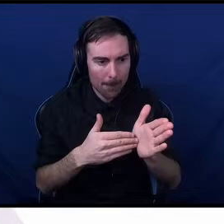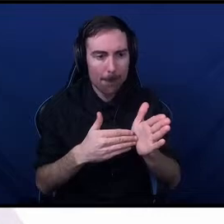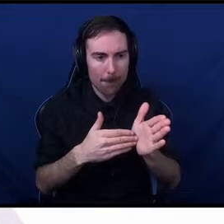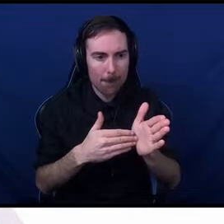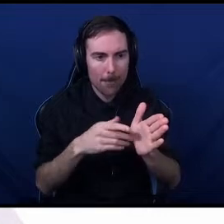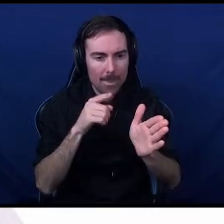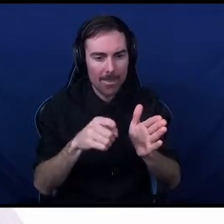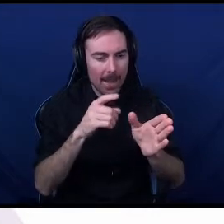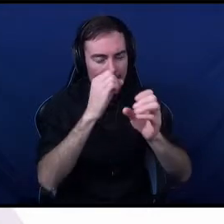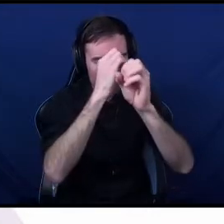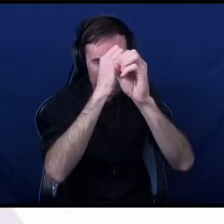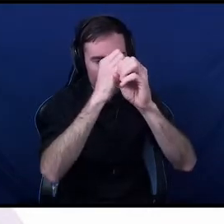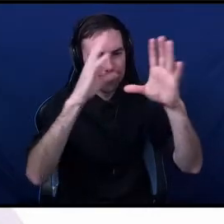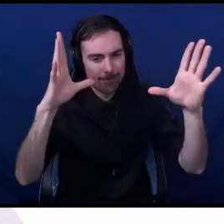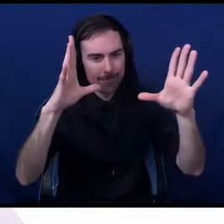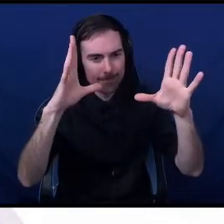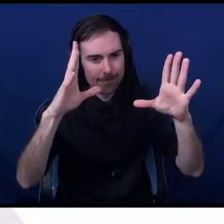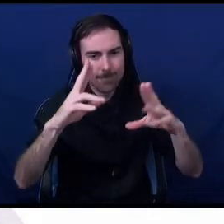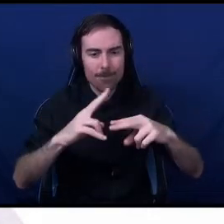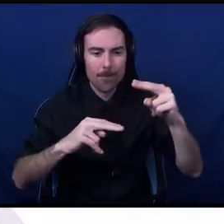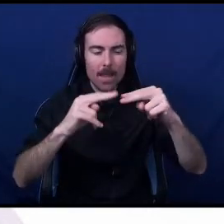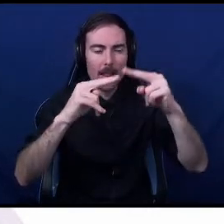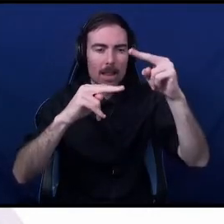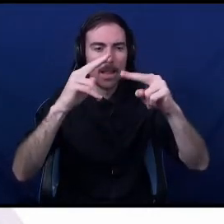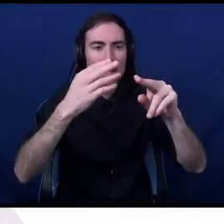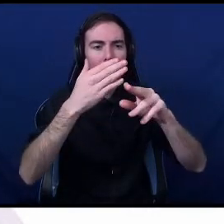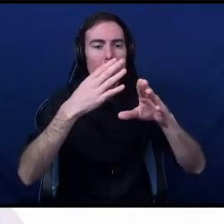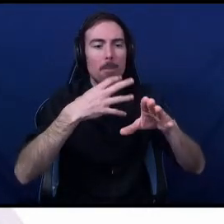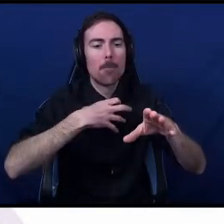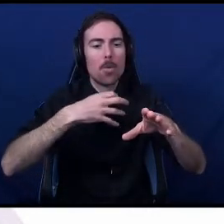of rebuilding a more inclusive and diverse society?